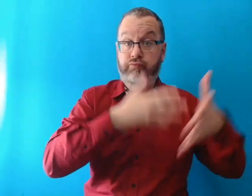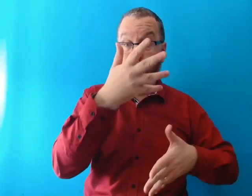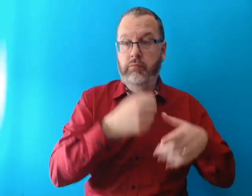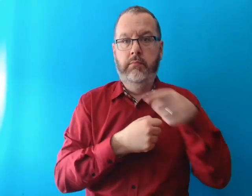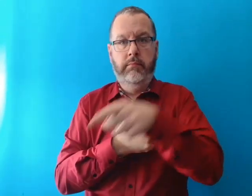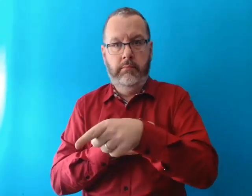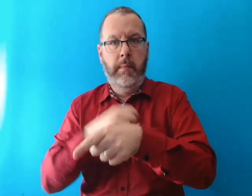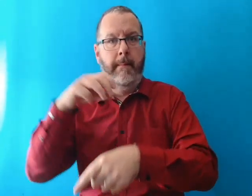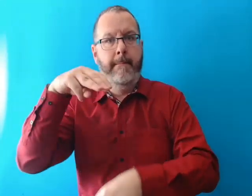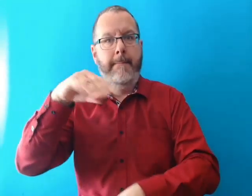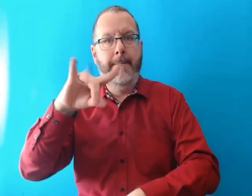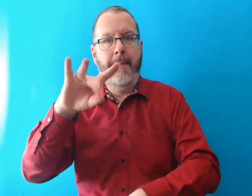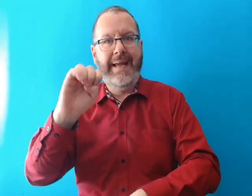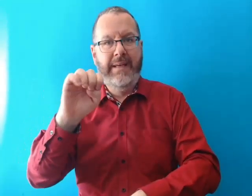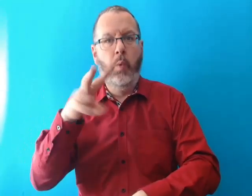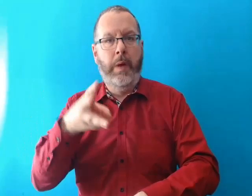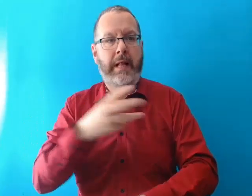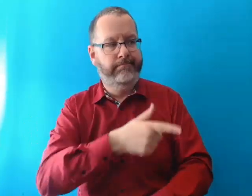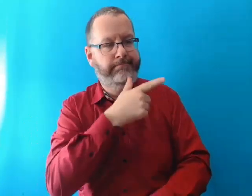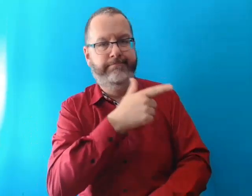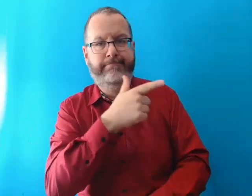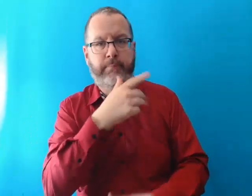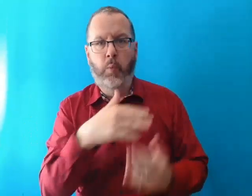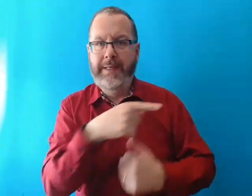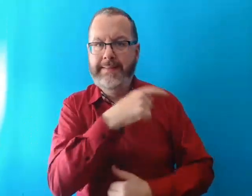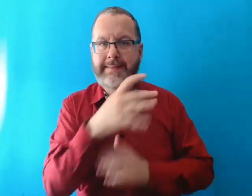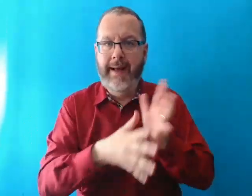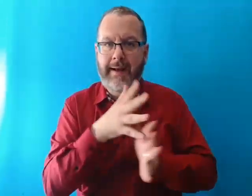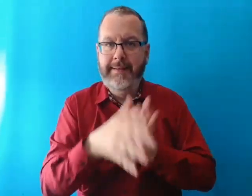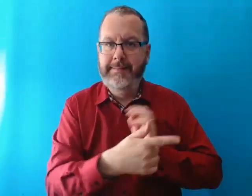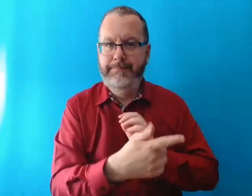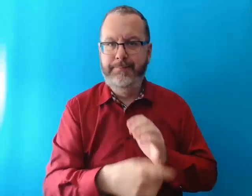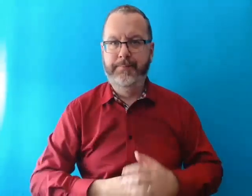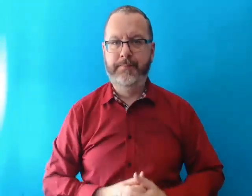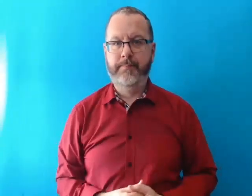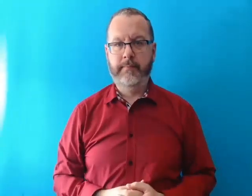who attempted to speak for the court what Martin was signing.